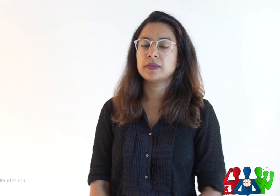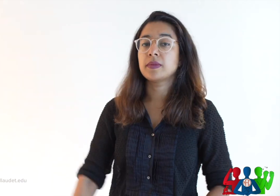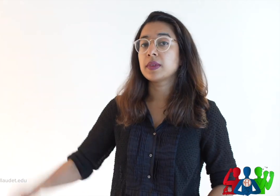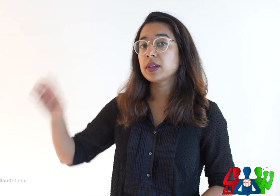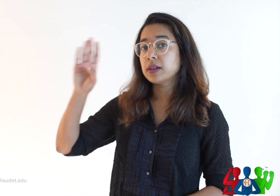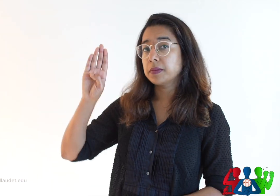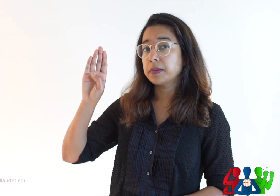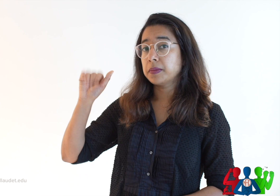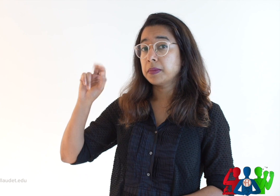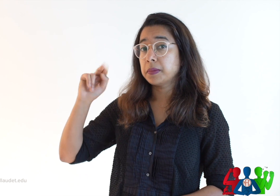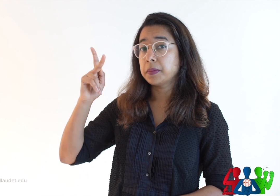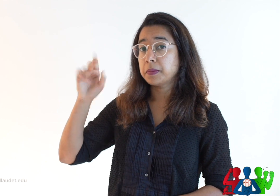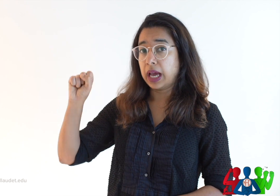Research shows that it might not be.